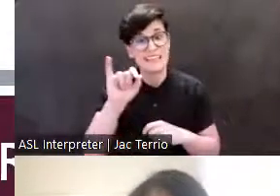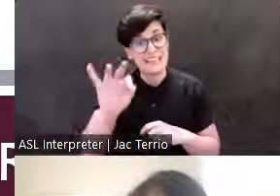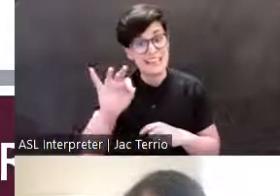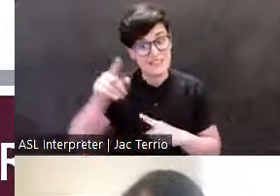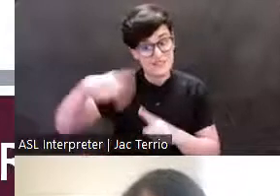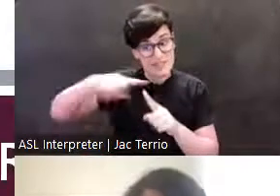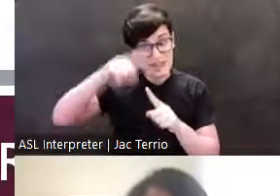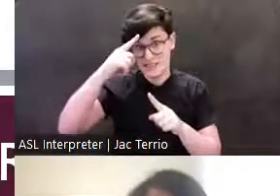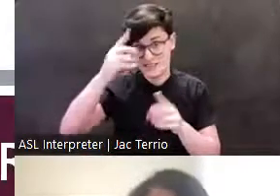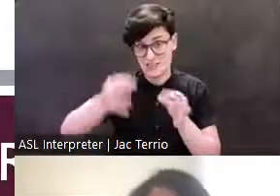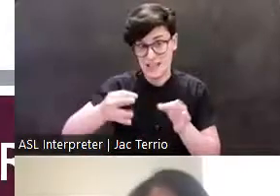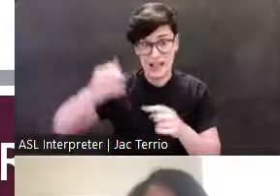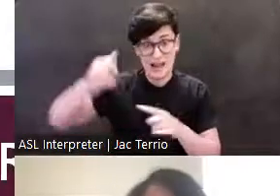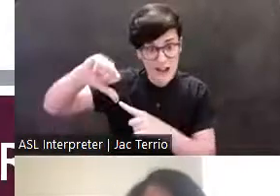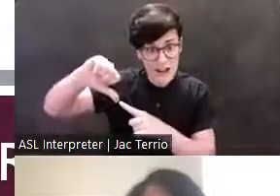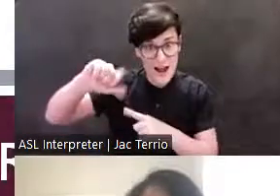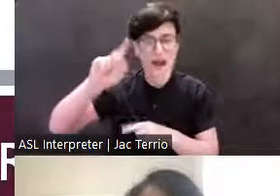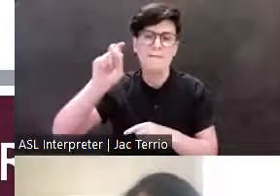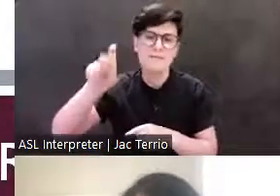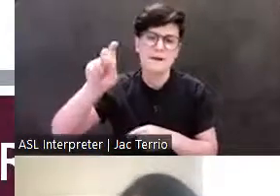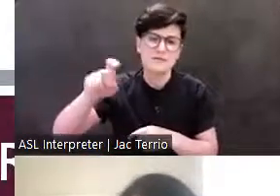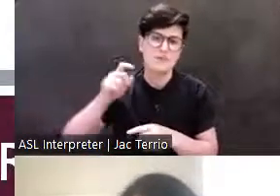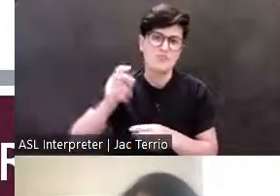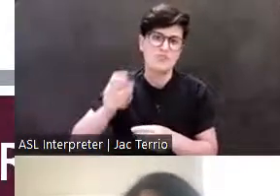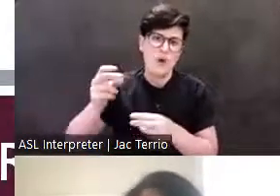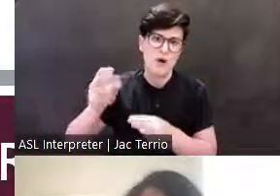just as I was saying earlier, the decision has to be prompted and in writing.